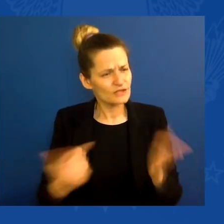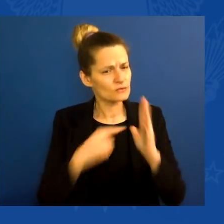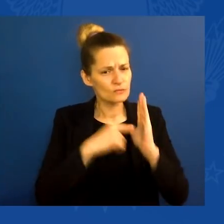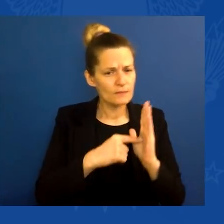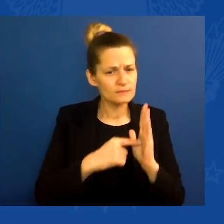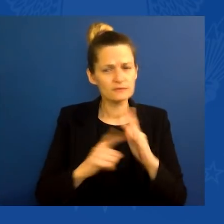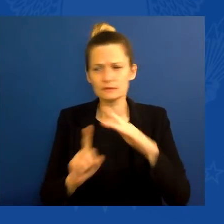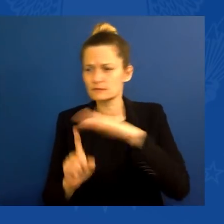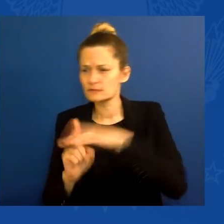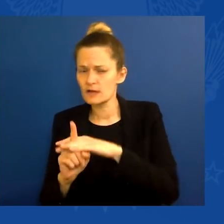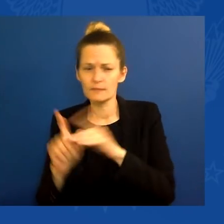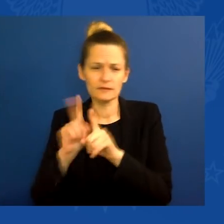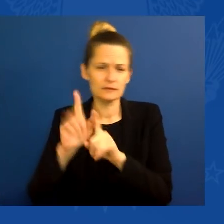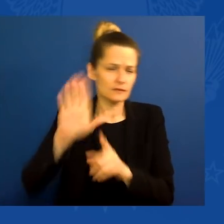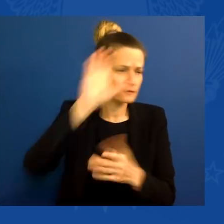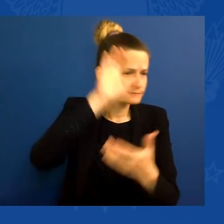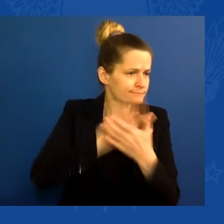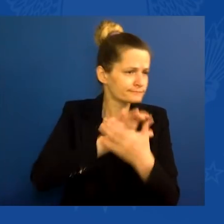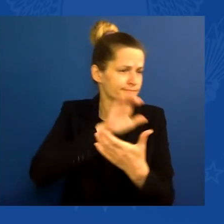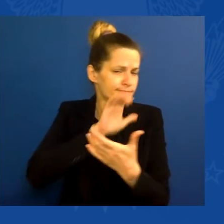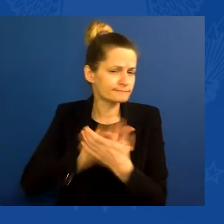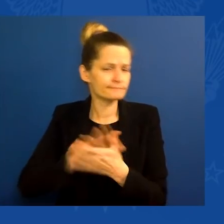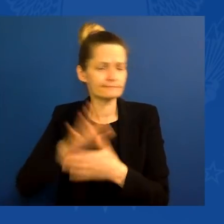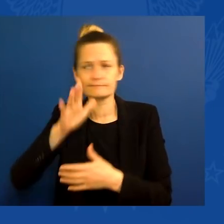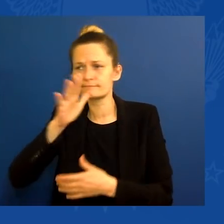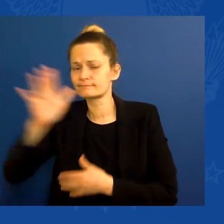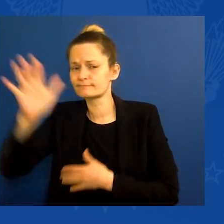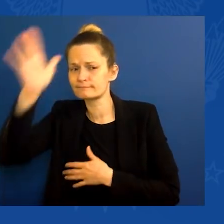as if you just got that phone call 10 minutes ago.